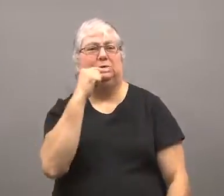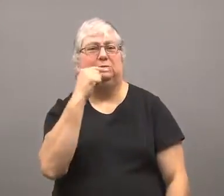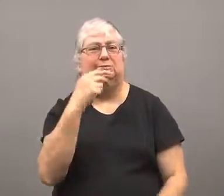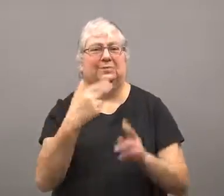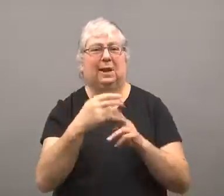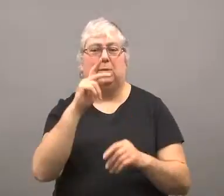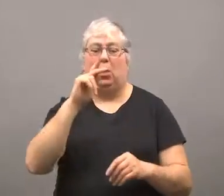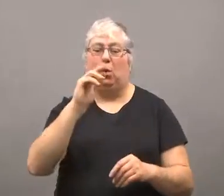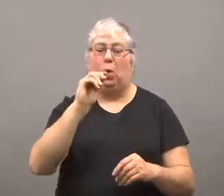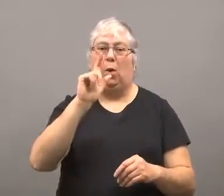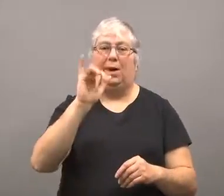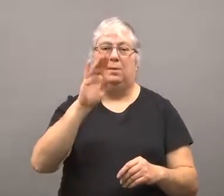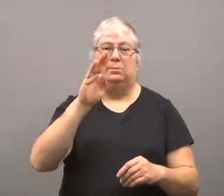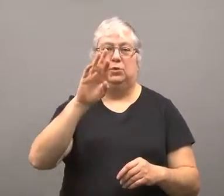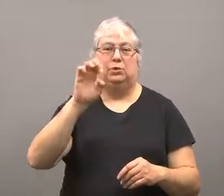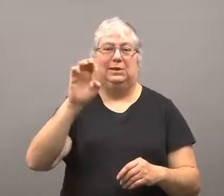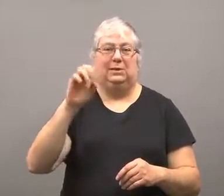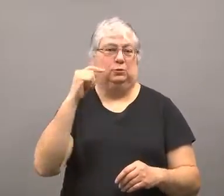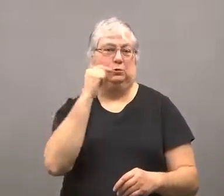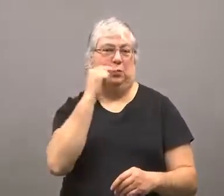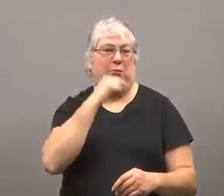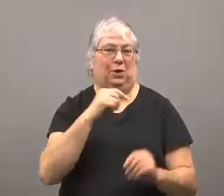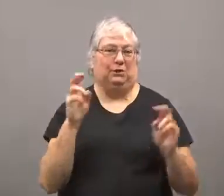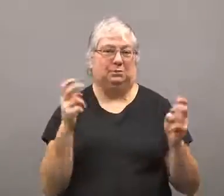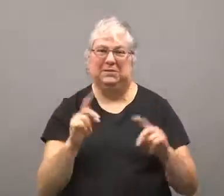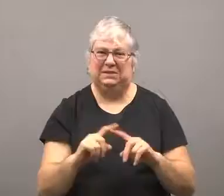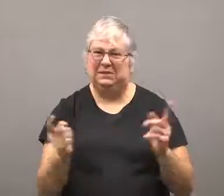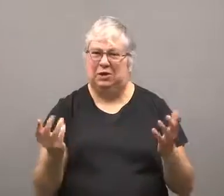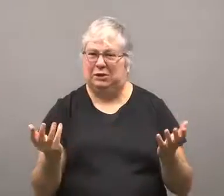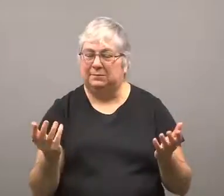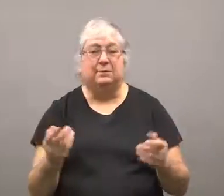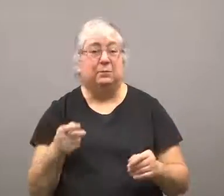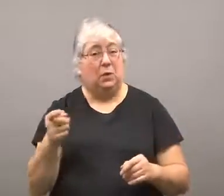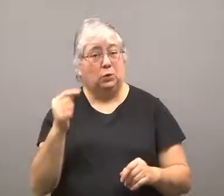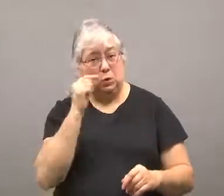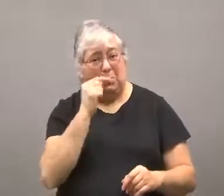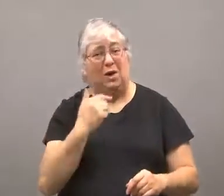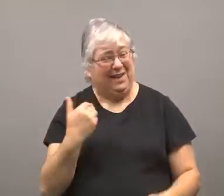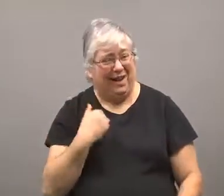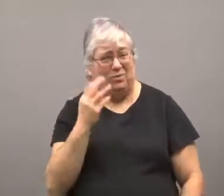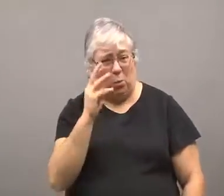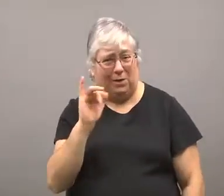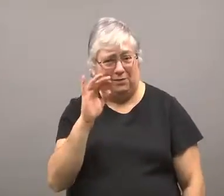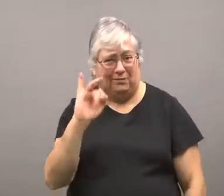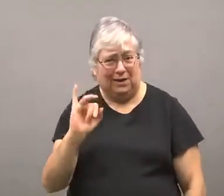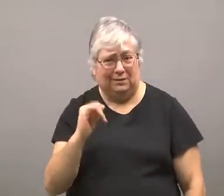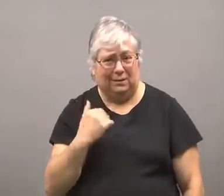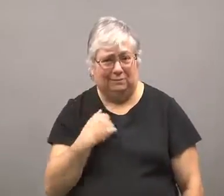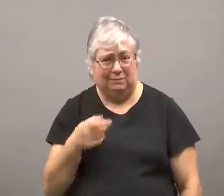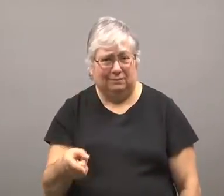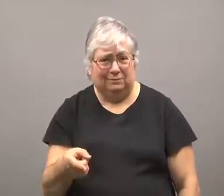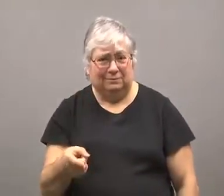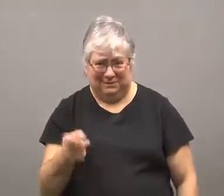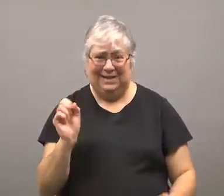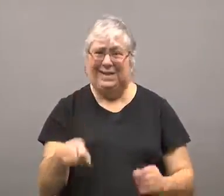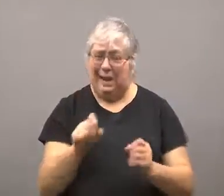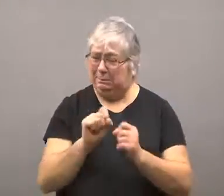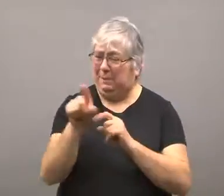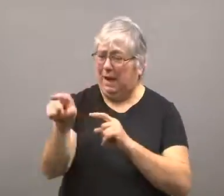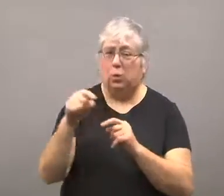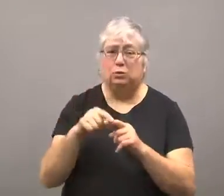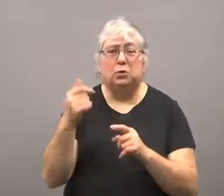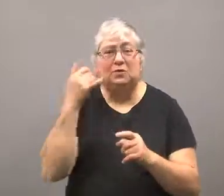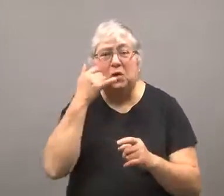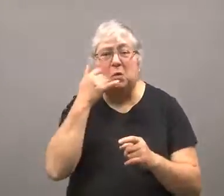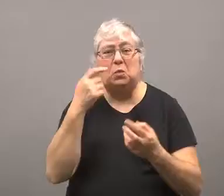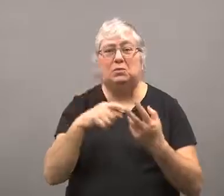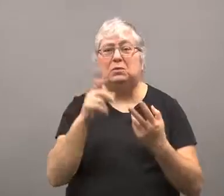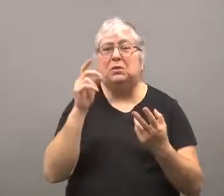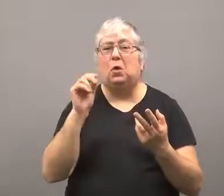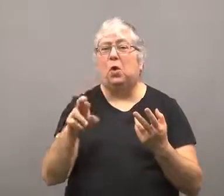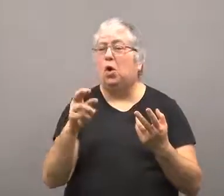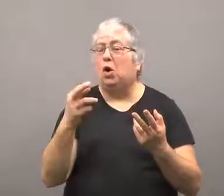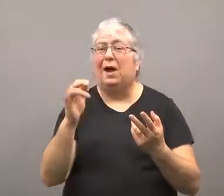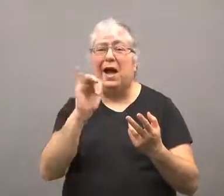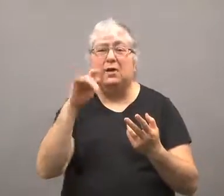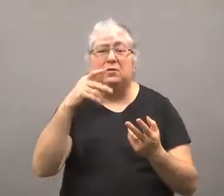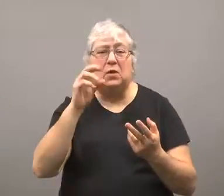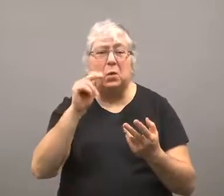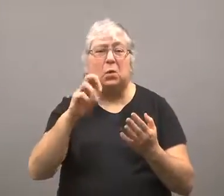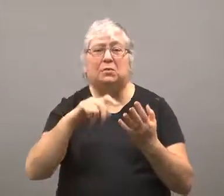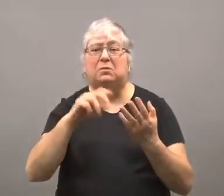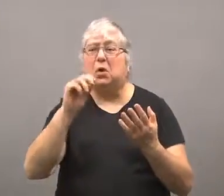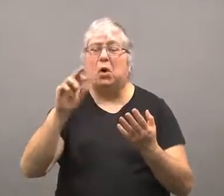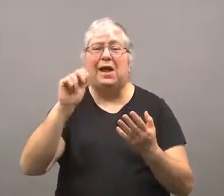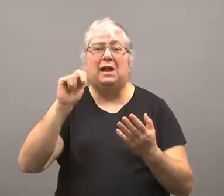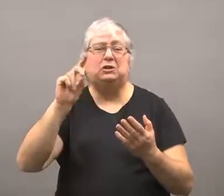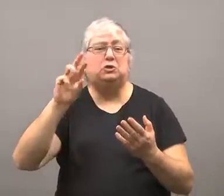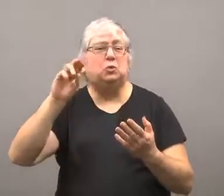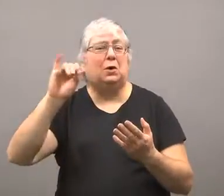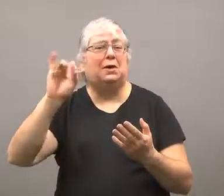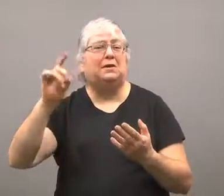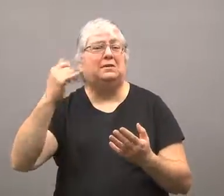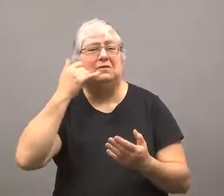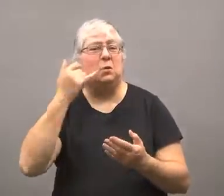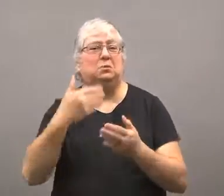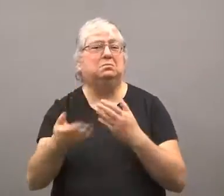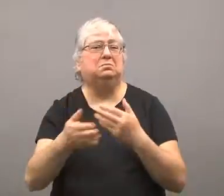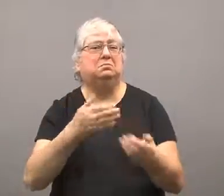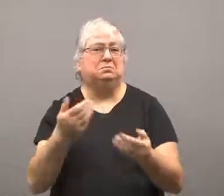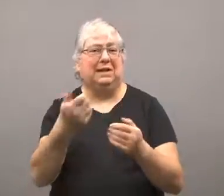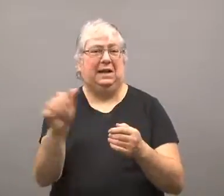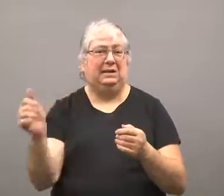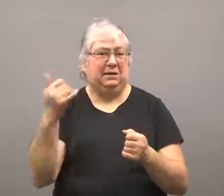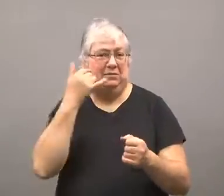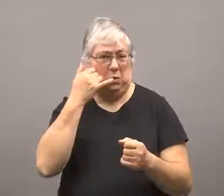It's called the Kolibree toothbrush. It has wifi.